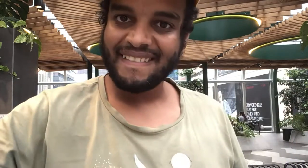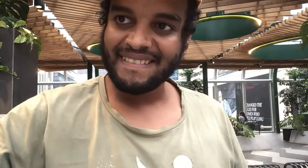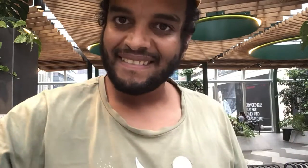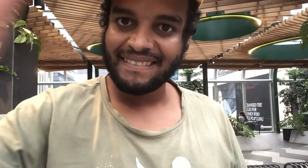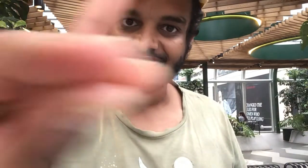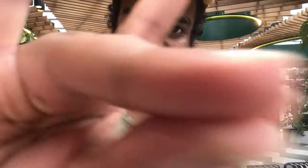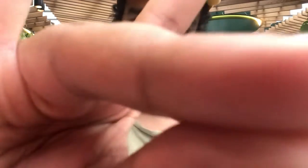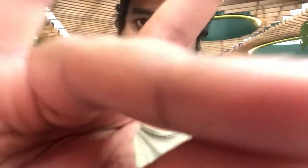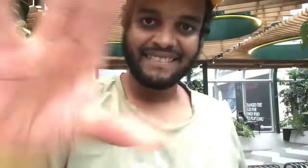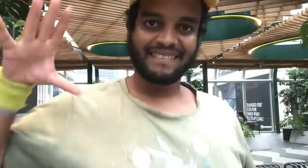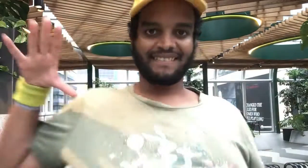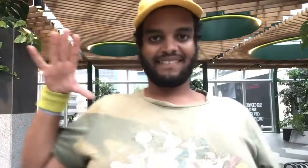( IBRAHIM HAND ROCK )